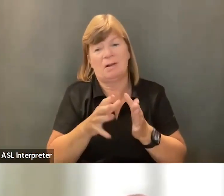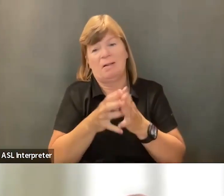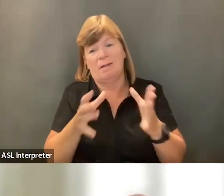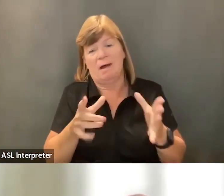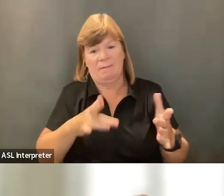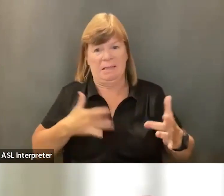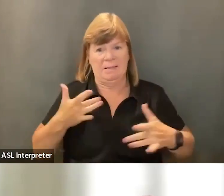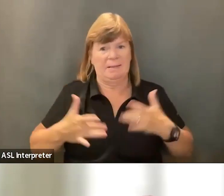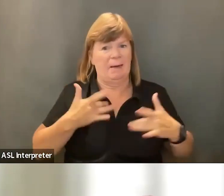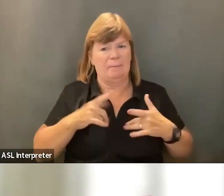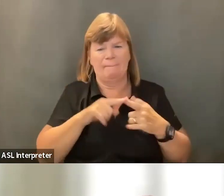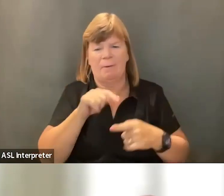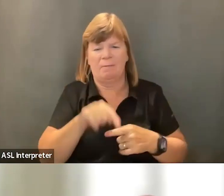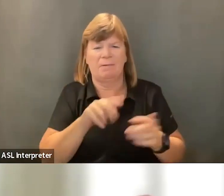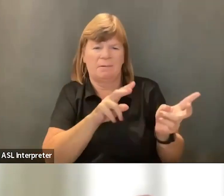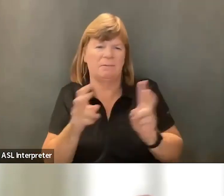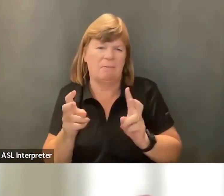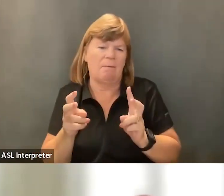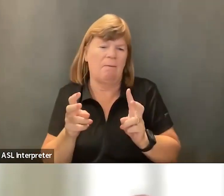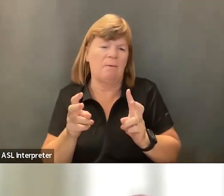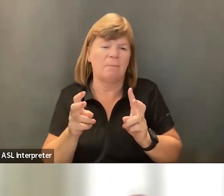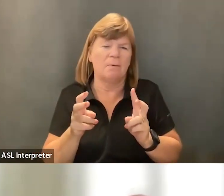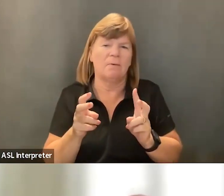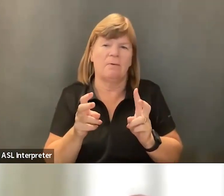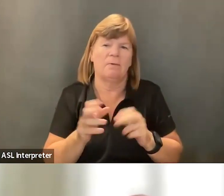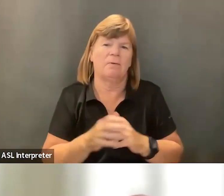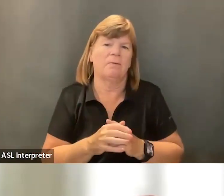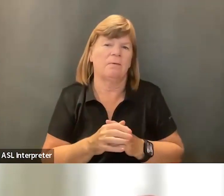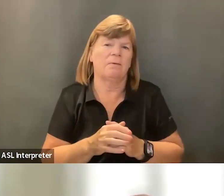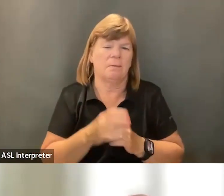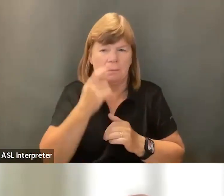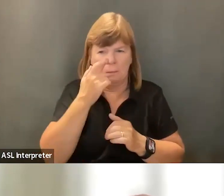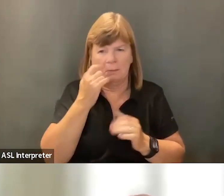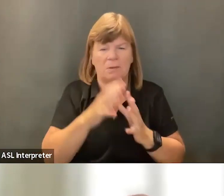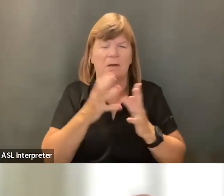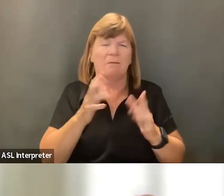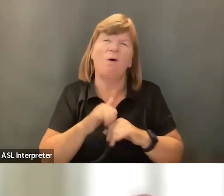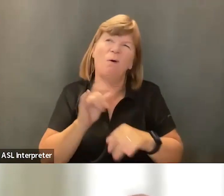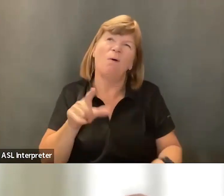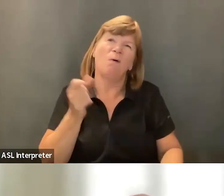about this topic and there's a lot of a lot of oh yeah that makes sense I mean I've been doing this